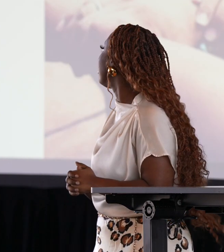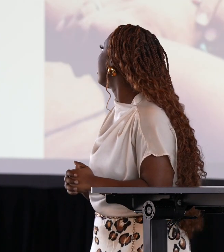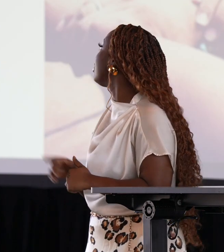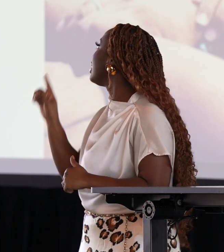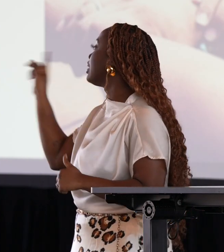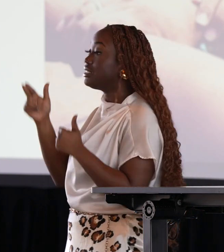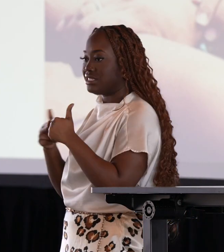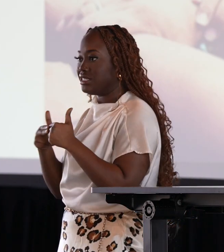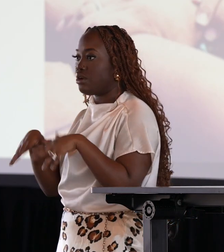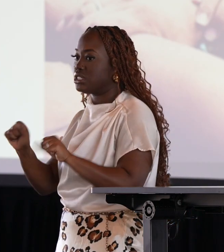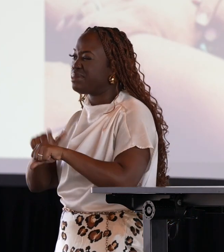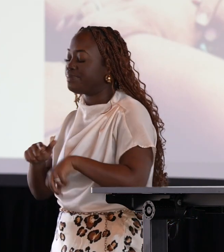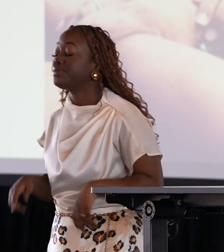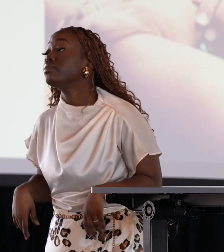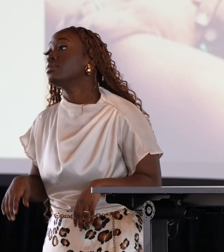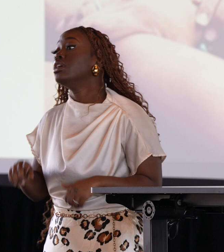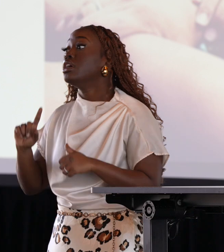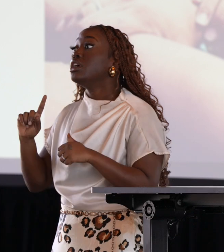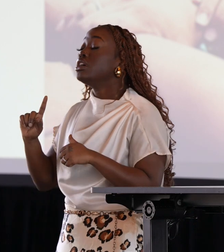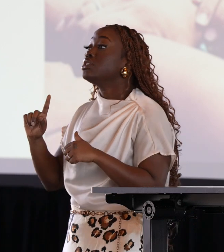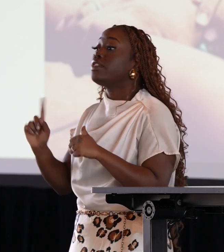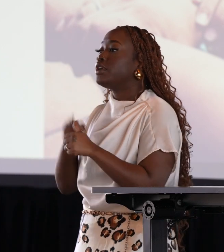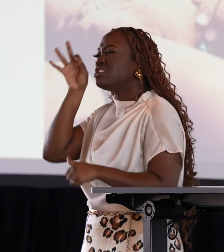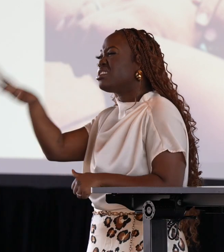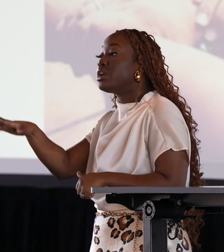slide, I'll take the time. So first takeaway, wellness is for